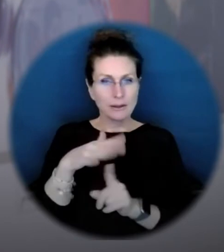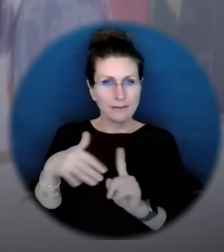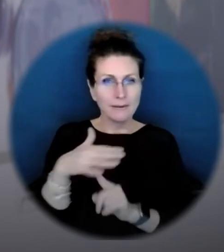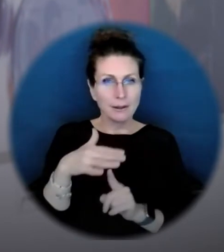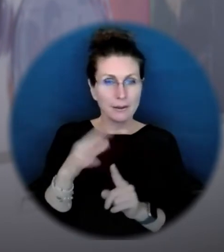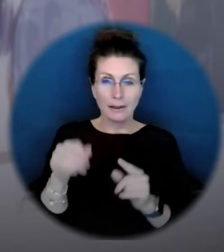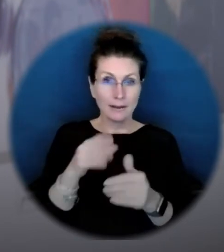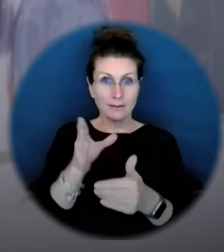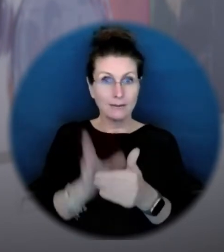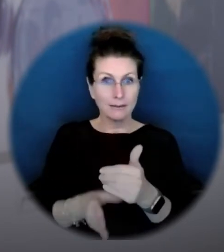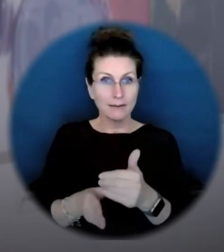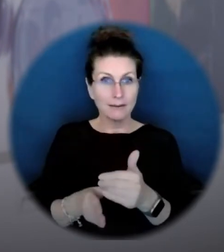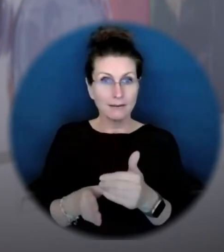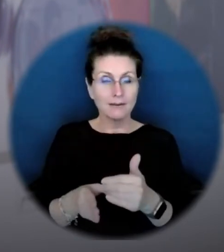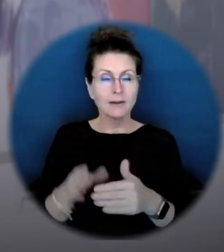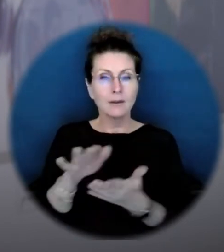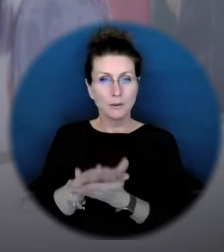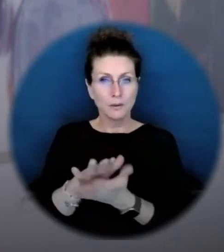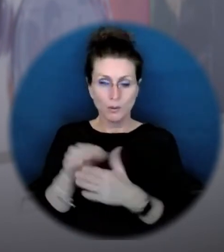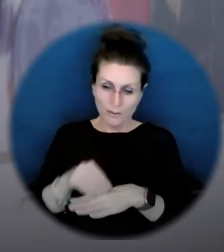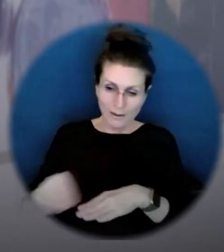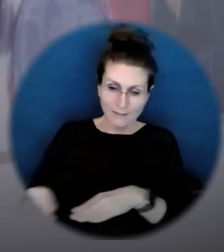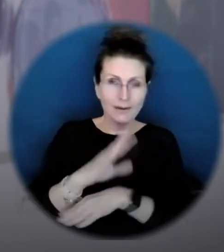and ultimately the school's impact on the world.